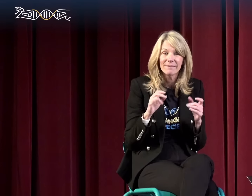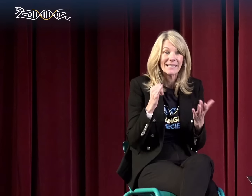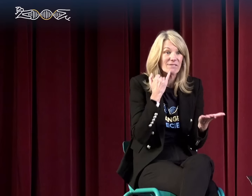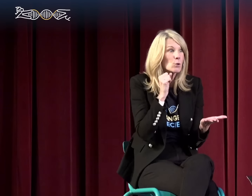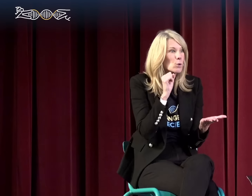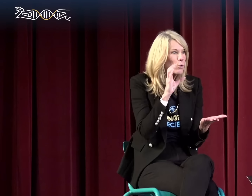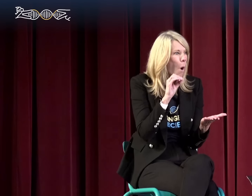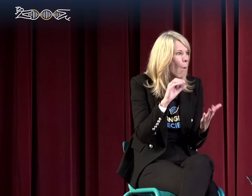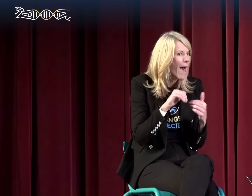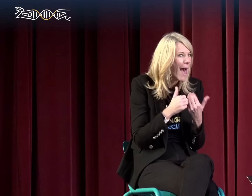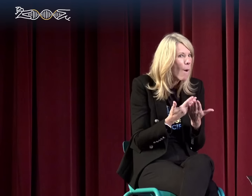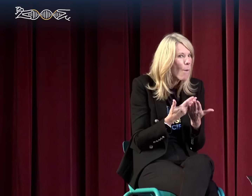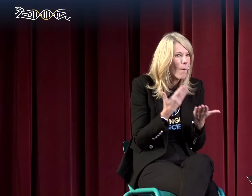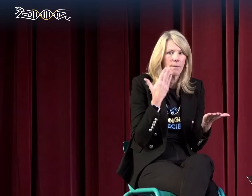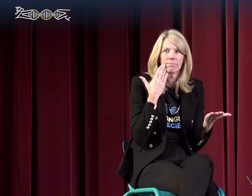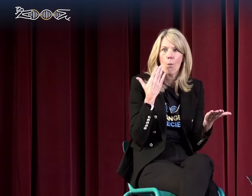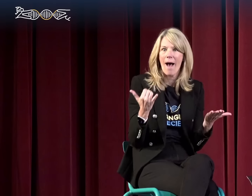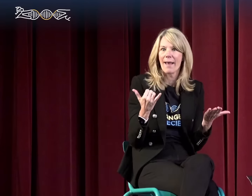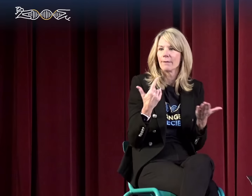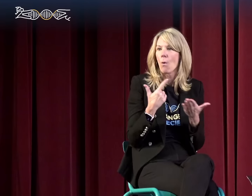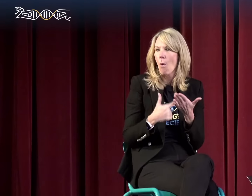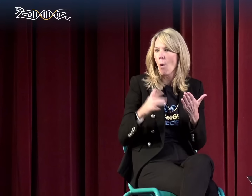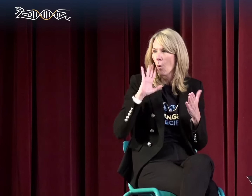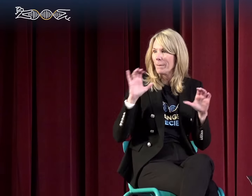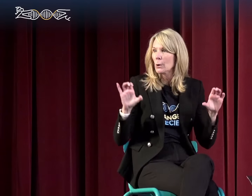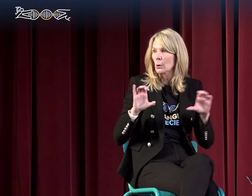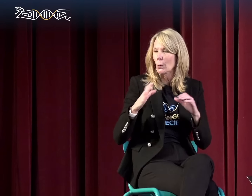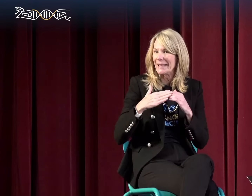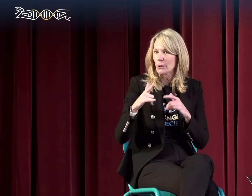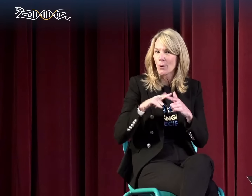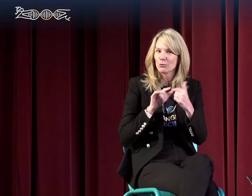how, why and what can we do in order to address that going forward?